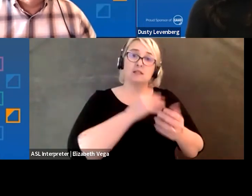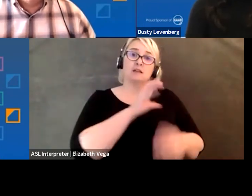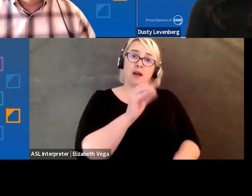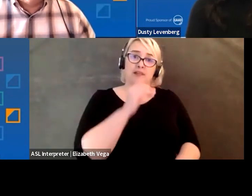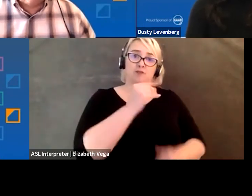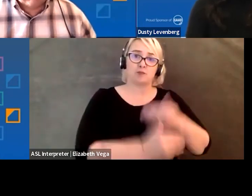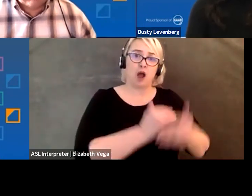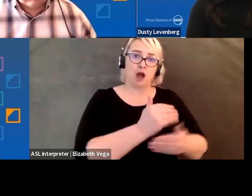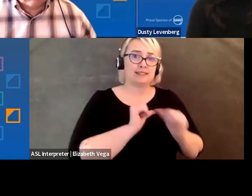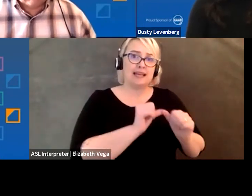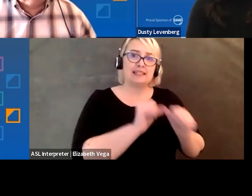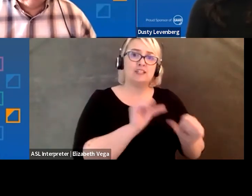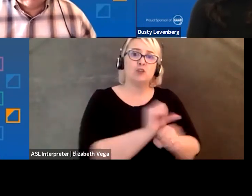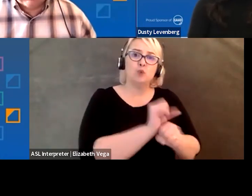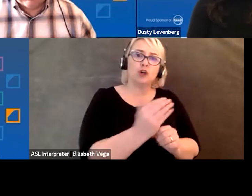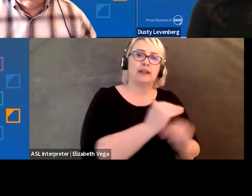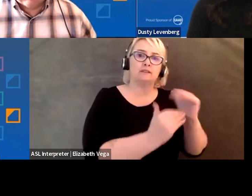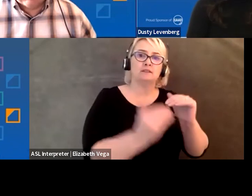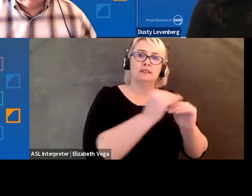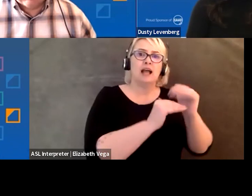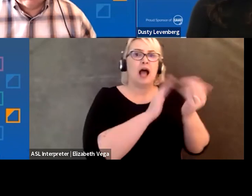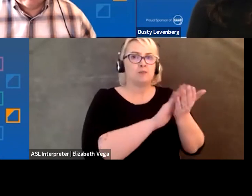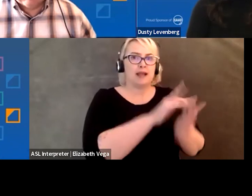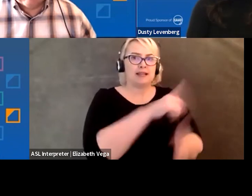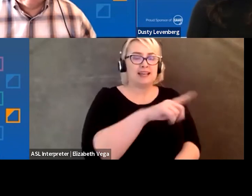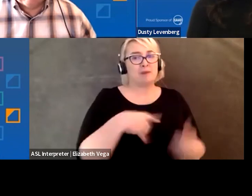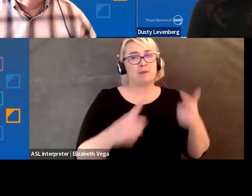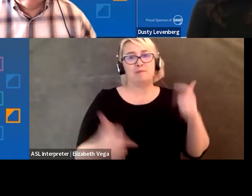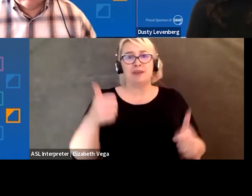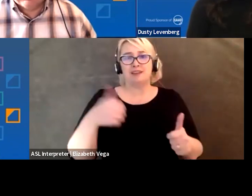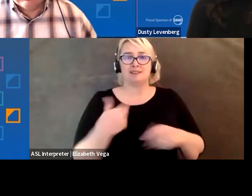Don't criticize the company for having alt text that's not good enough or